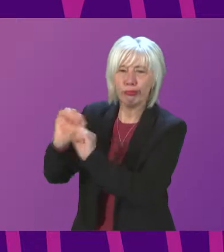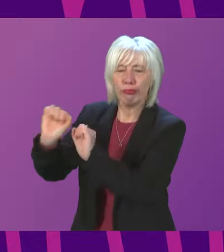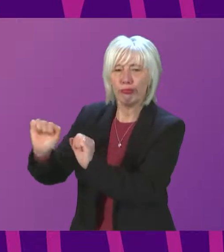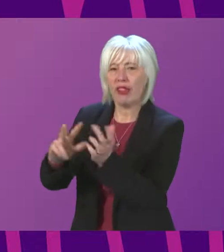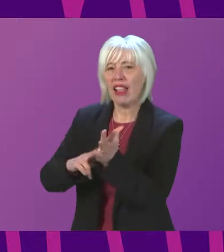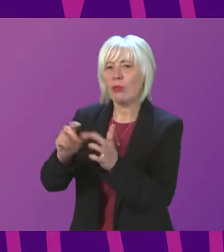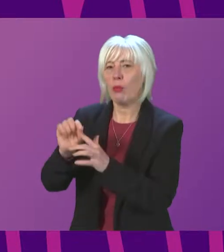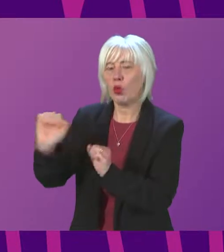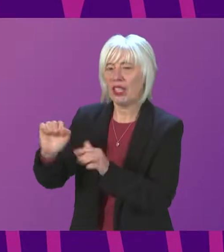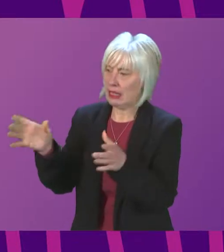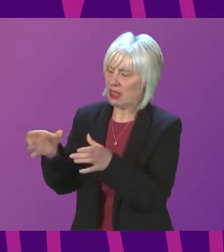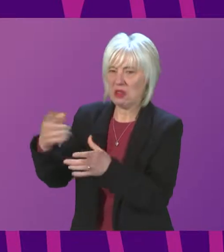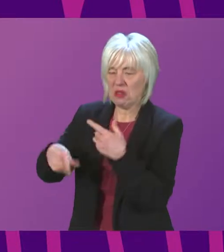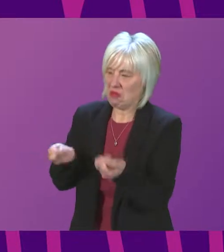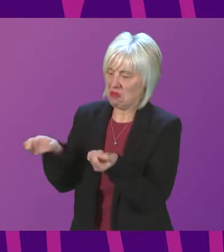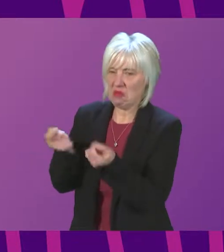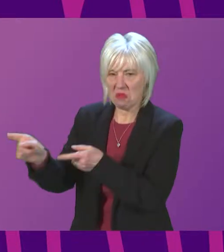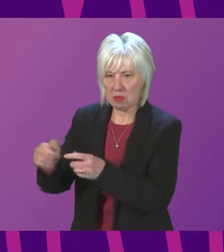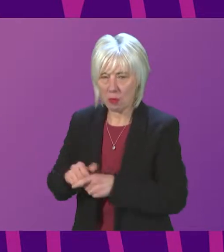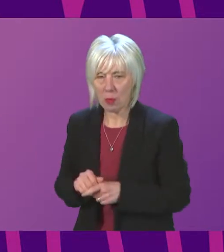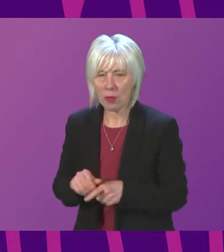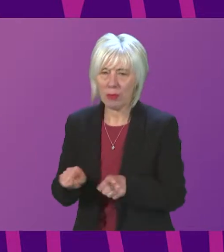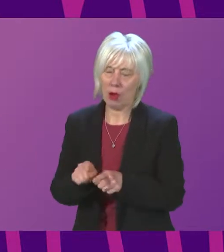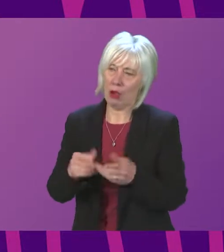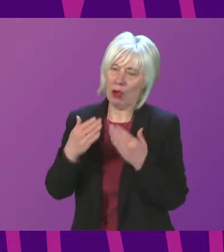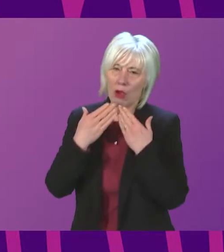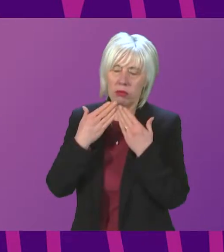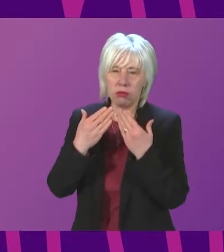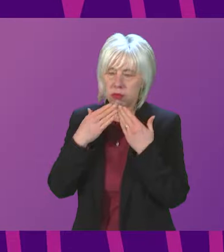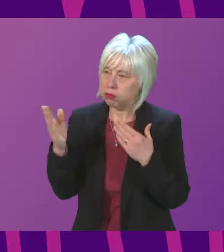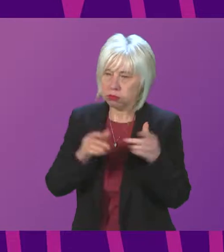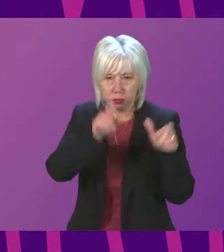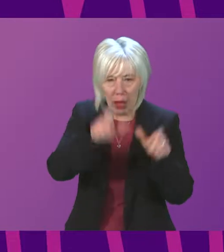I pay tribute to the countless numbers of individuals and organisations across our country